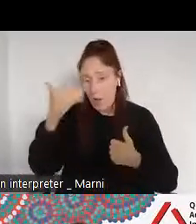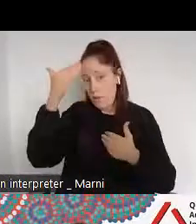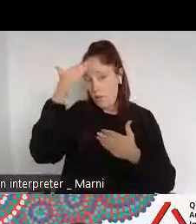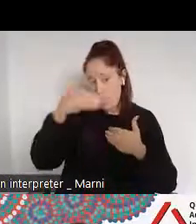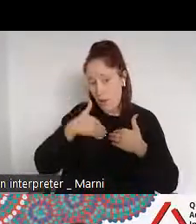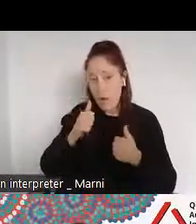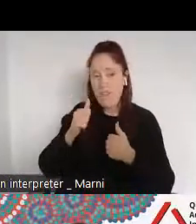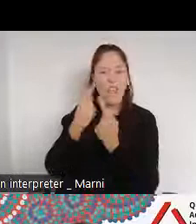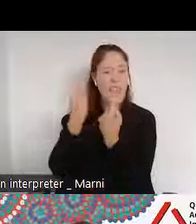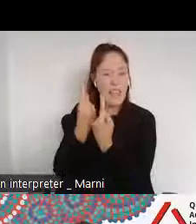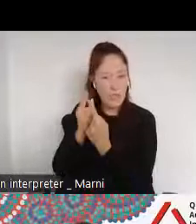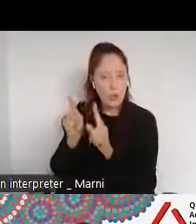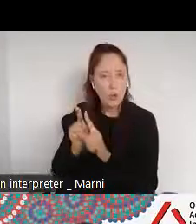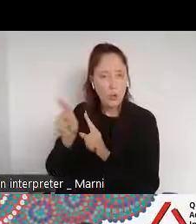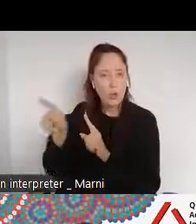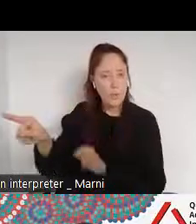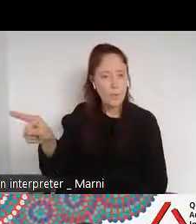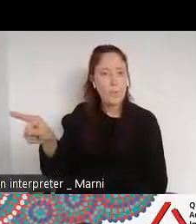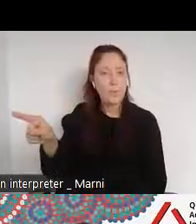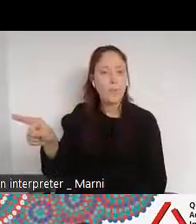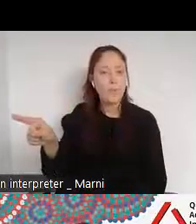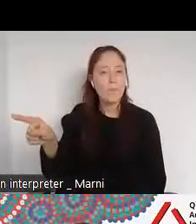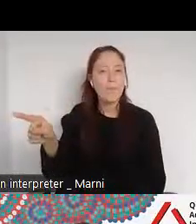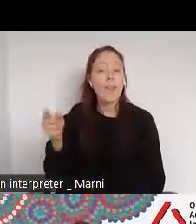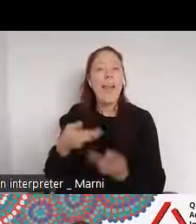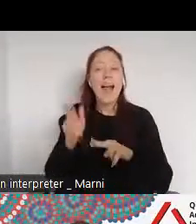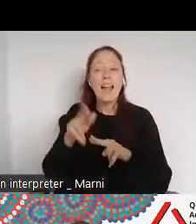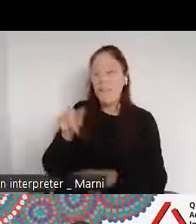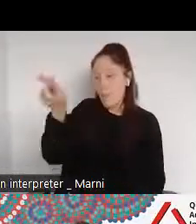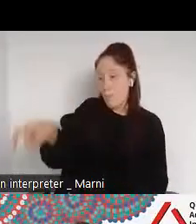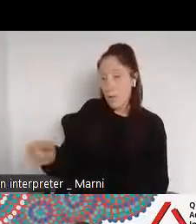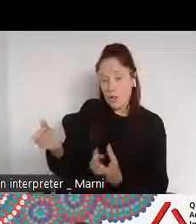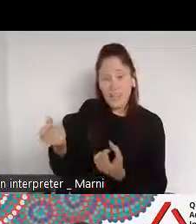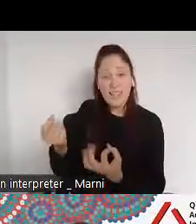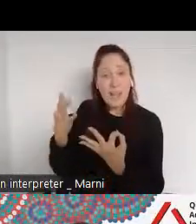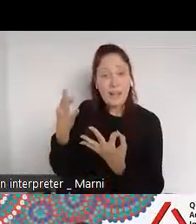and finally, that without the appointment, the adult's needs won't be adequately met or